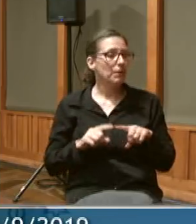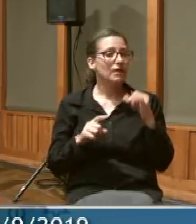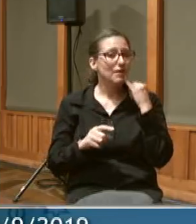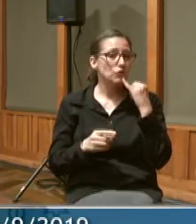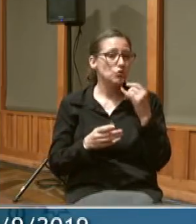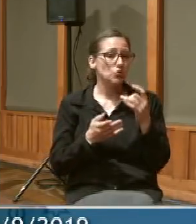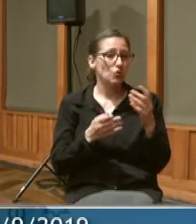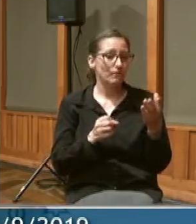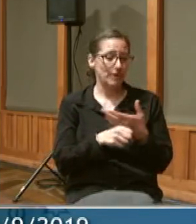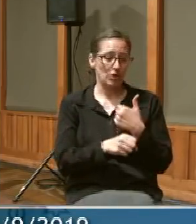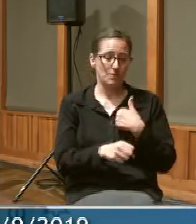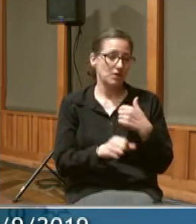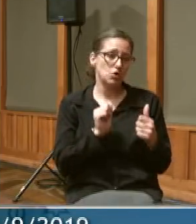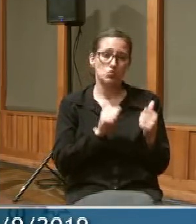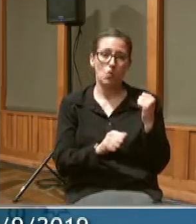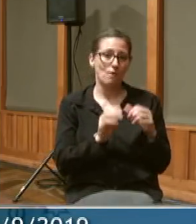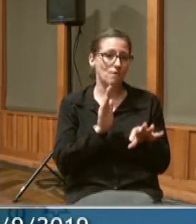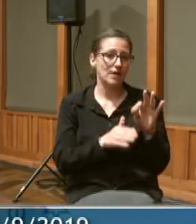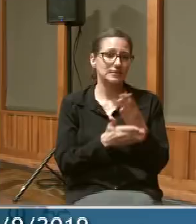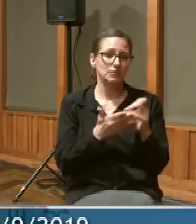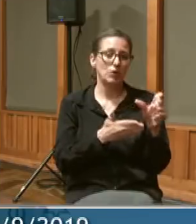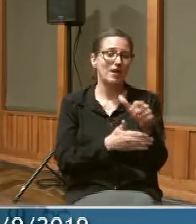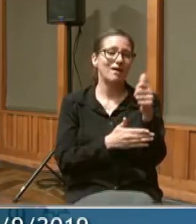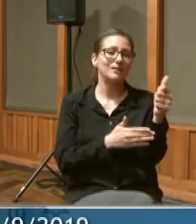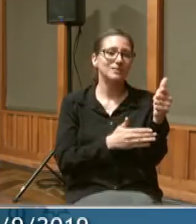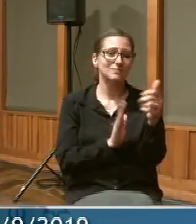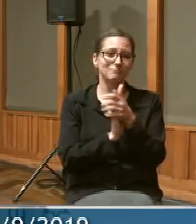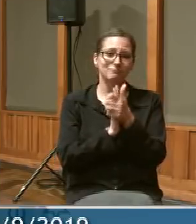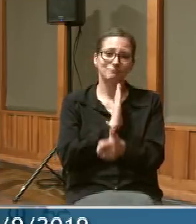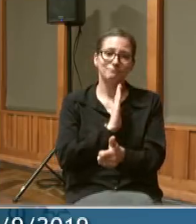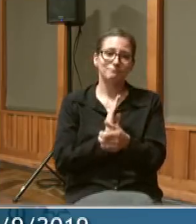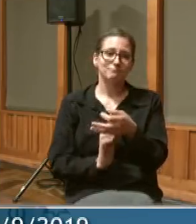COLLEGE OF SPORTS MEDICINE. I HELPED WRITE THEIR -- IF YOU